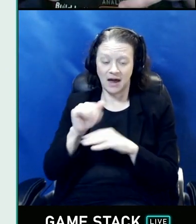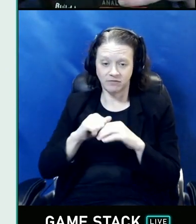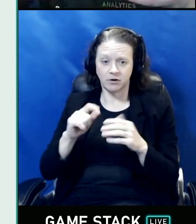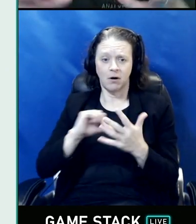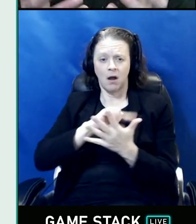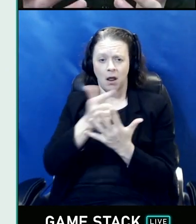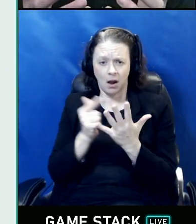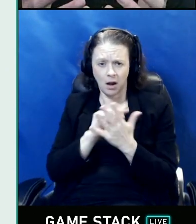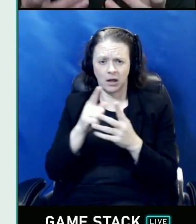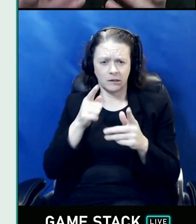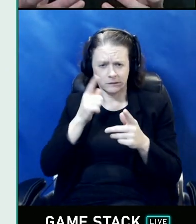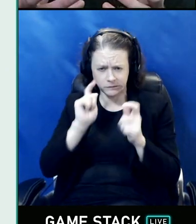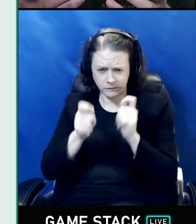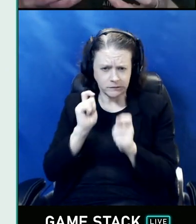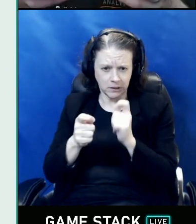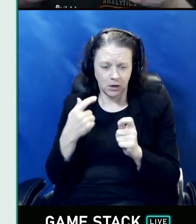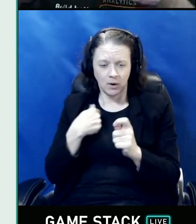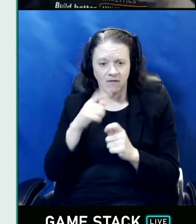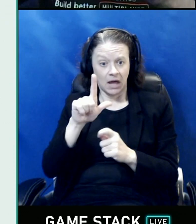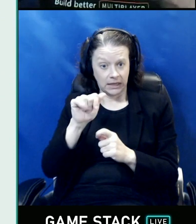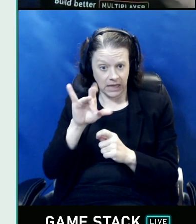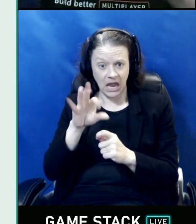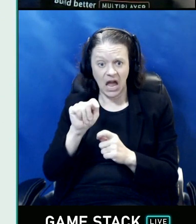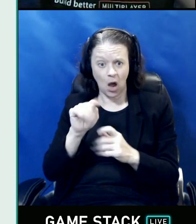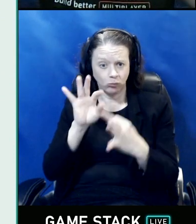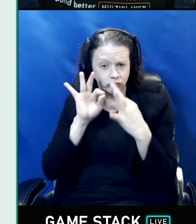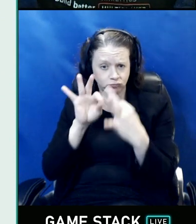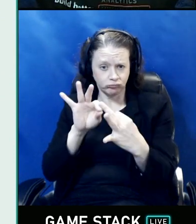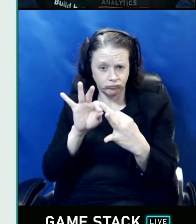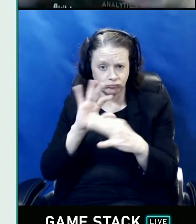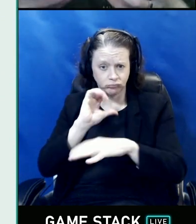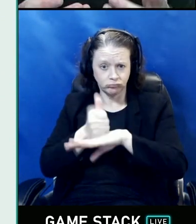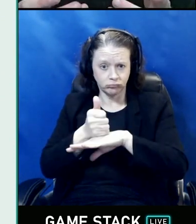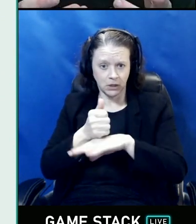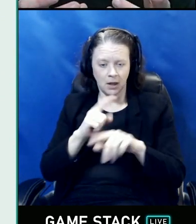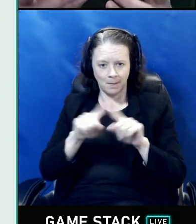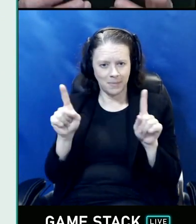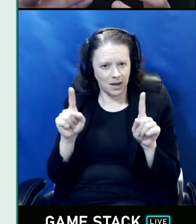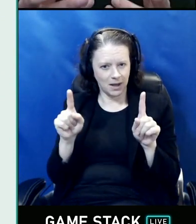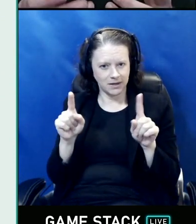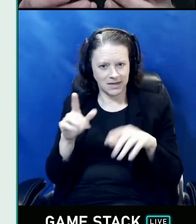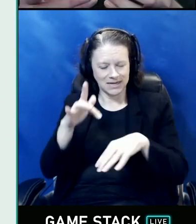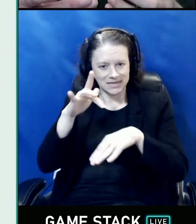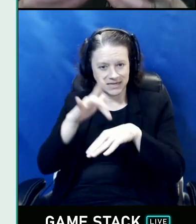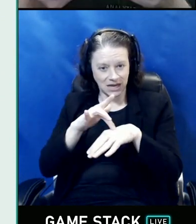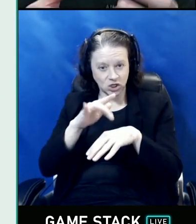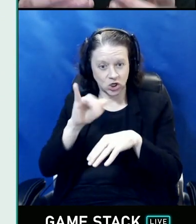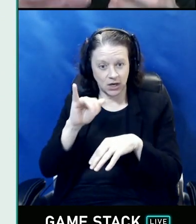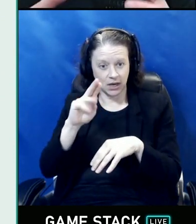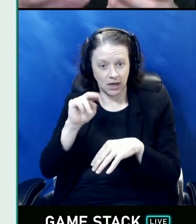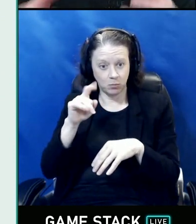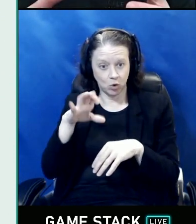we got the layout right, but touch input requires this strong visual feedback,